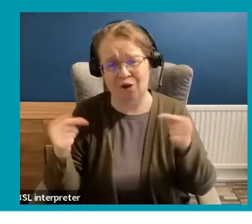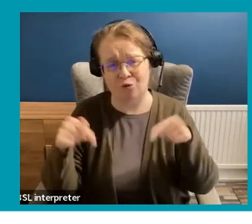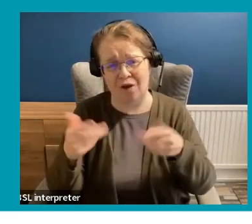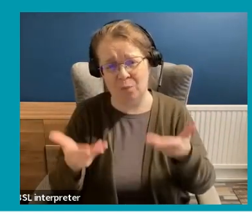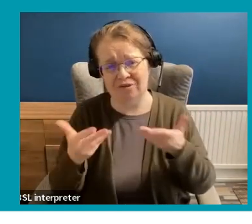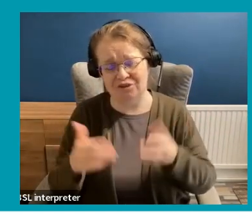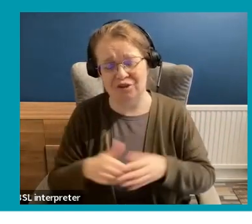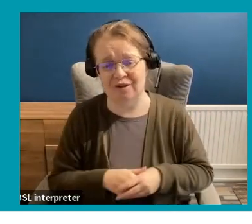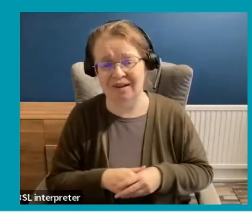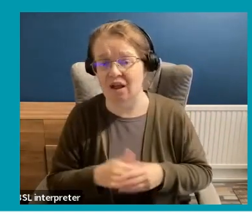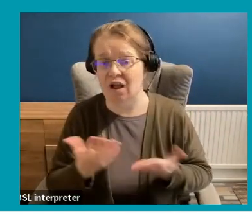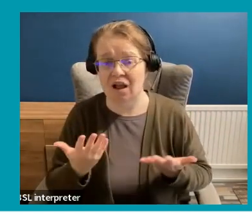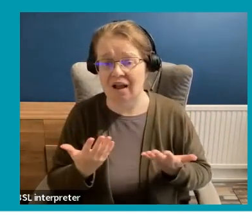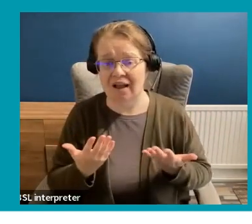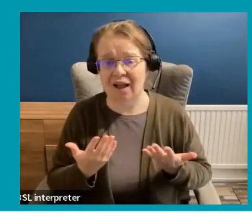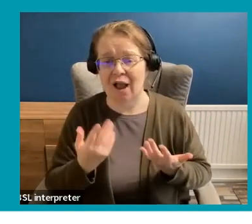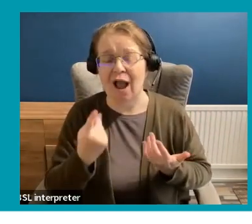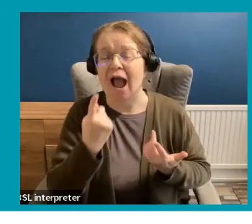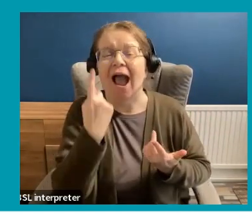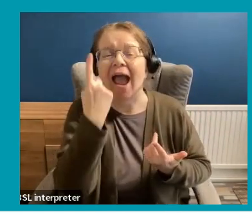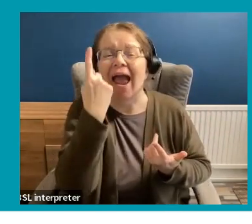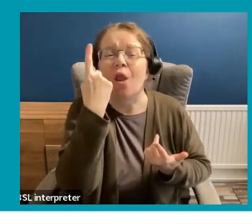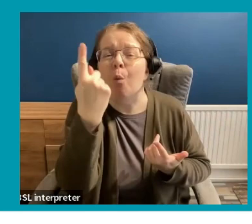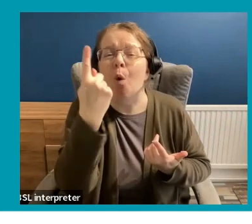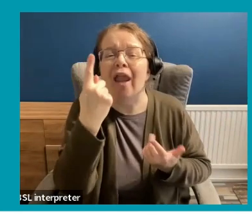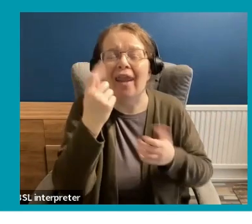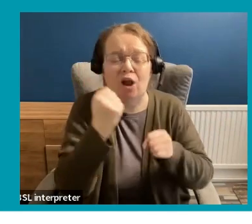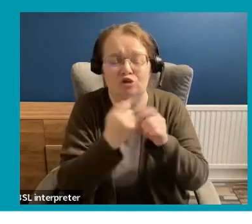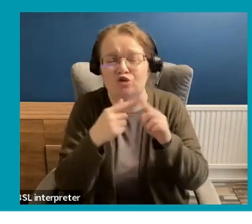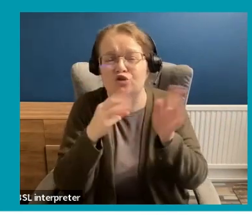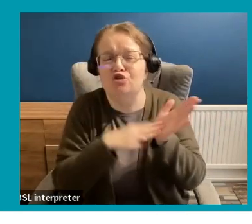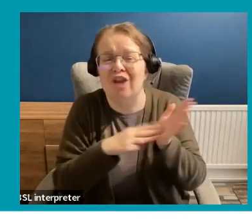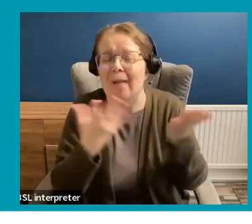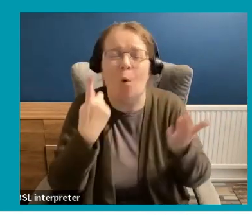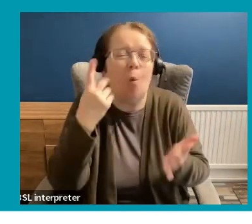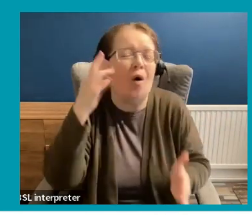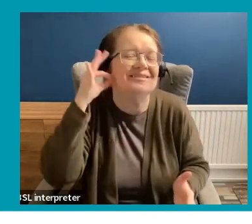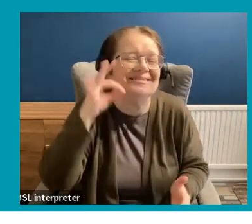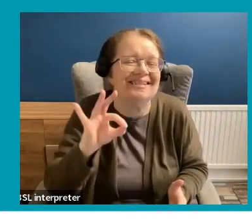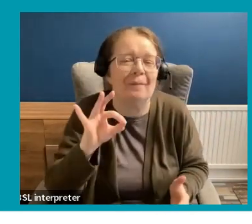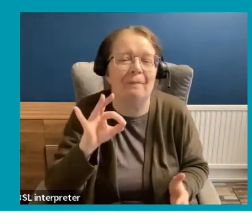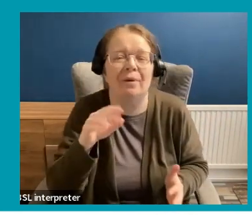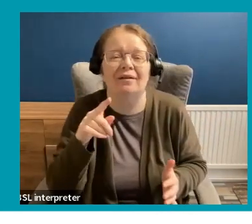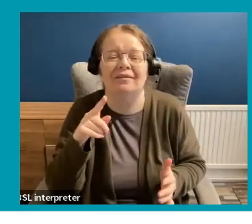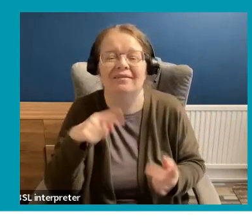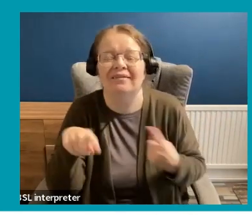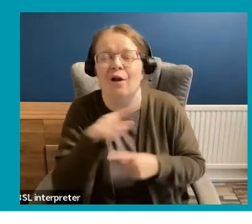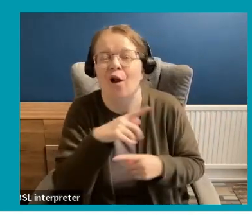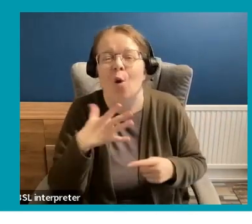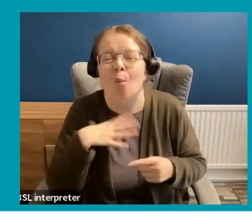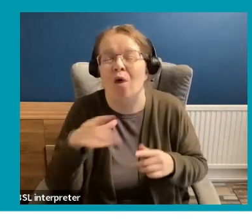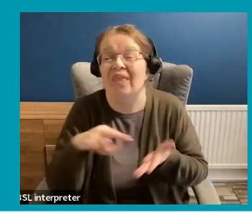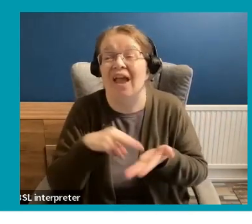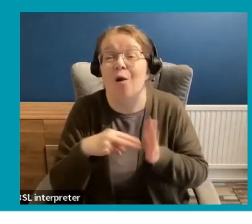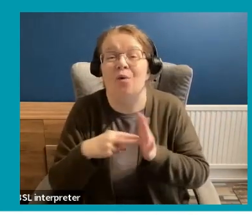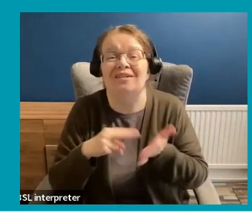Is there anyone gem you would like to leave with, any tip you would like to live with people who want organizations to be more inclusive?